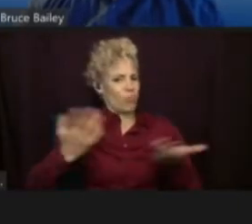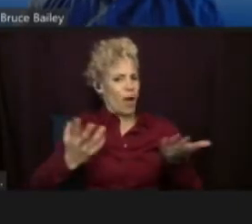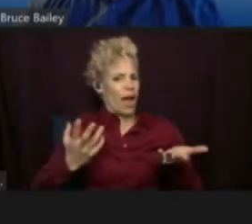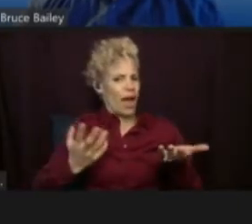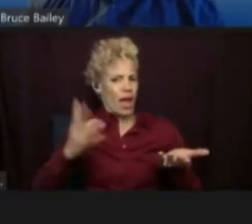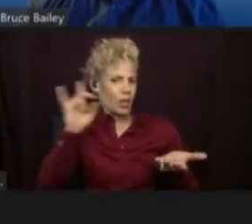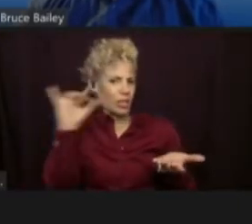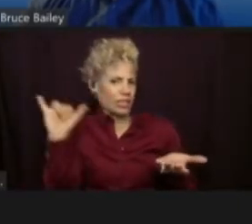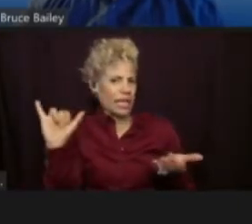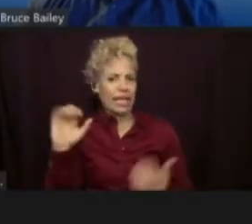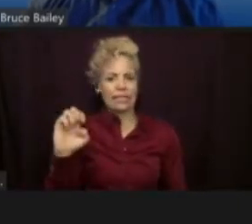Next slide please.